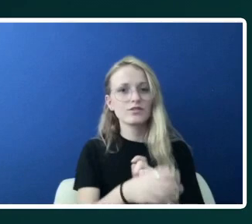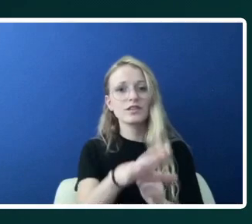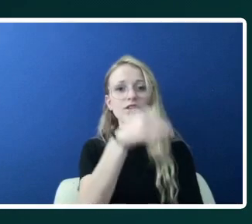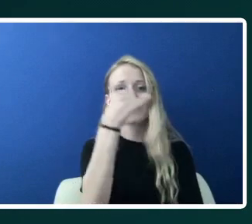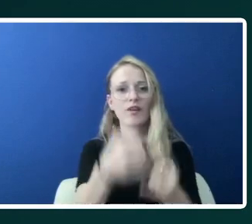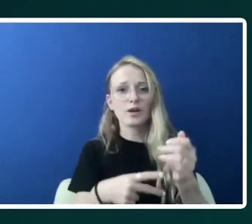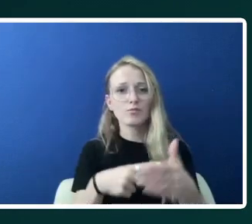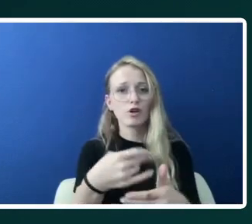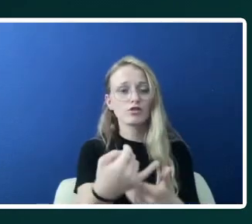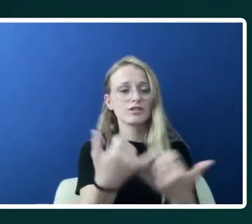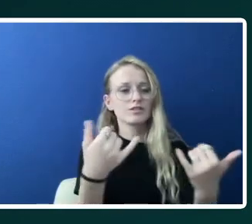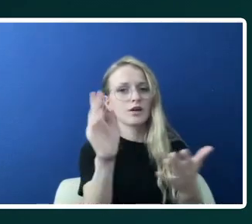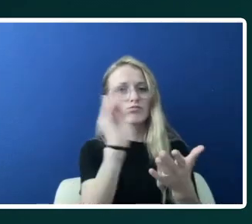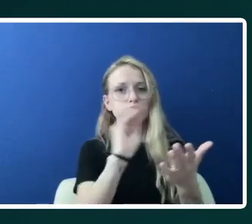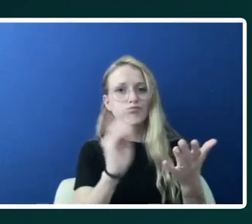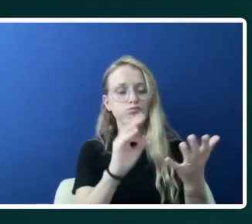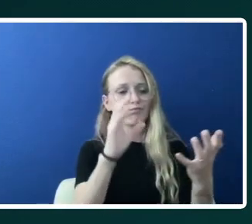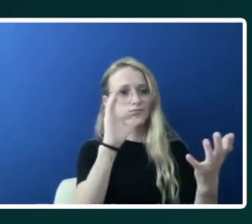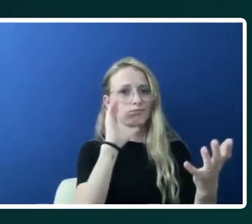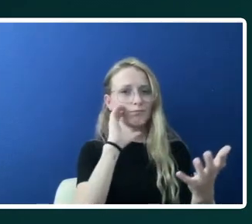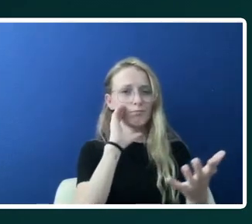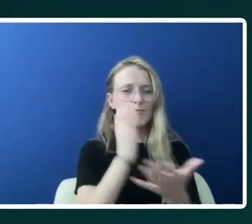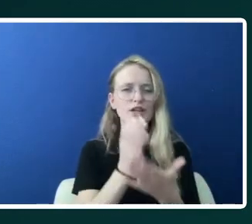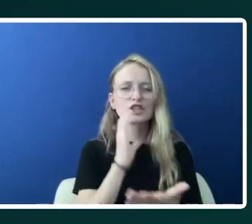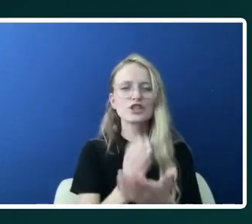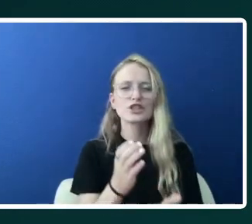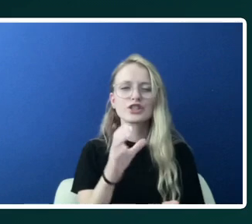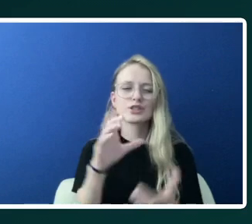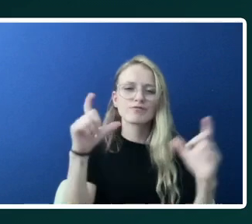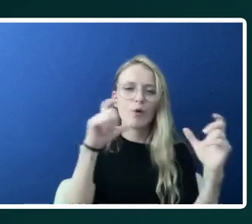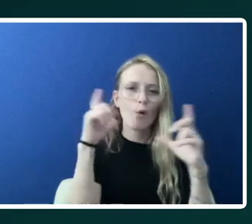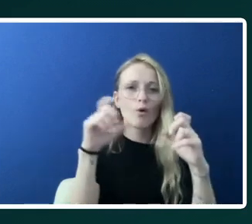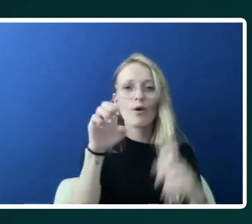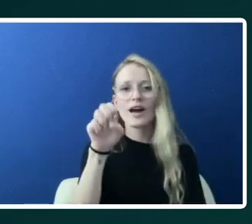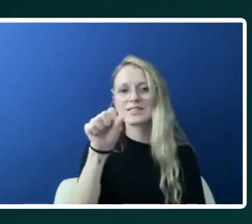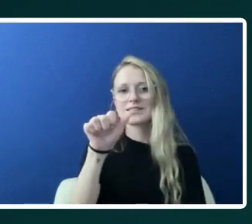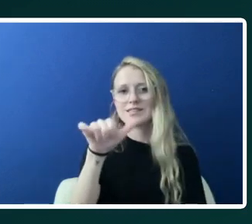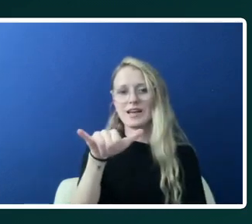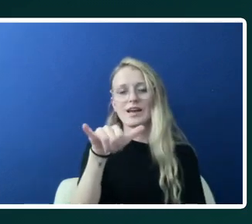together as sets of photo essays displayed at the National Portrait Gallery. Micheline will